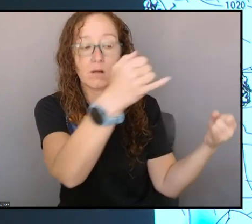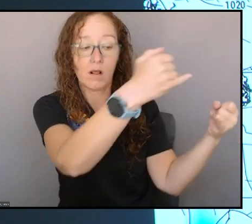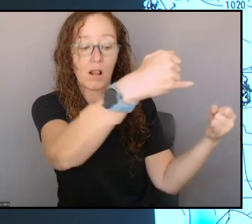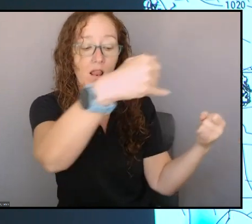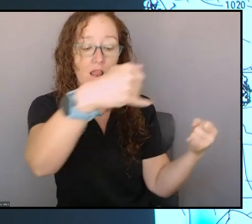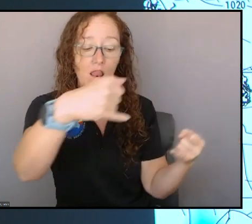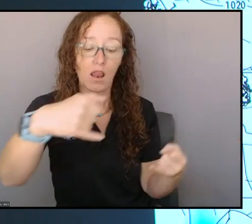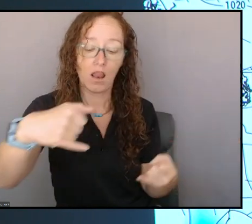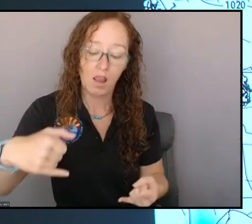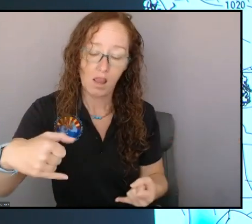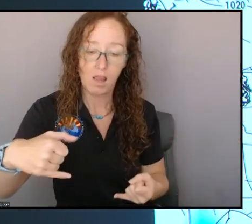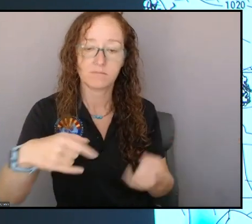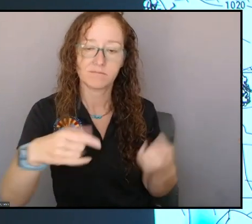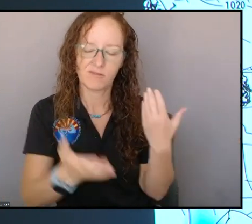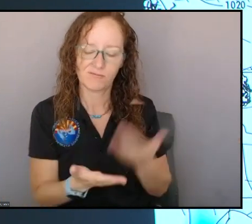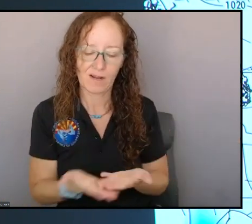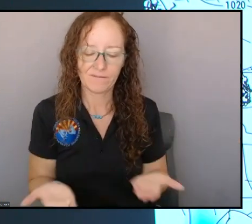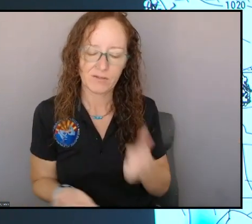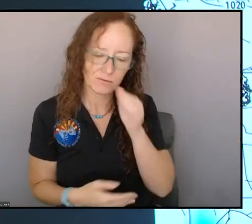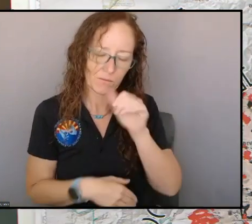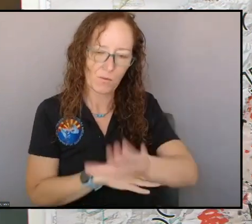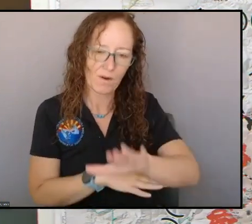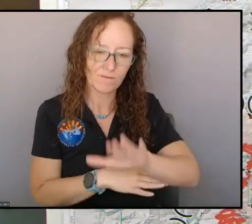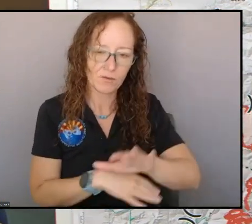and bring a little bit of a change in wind direction to